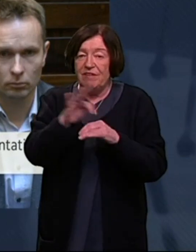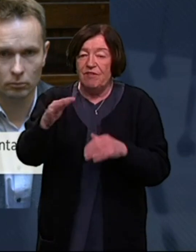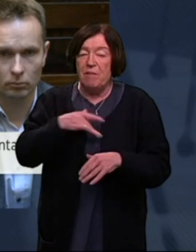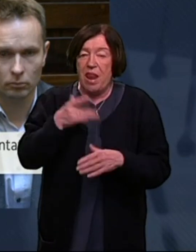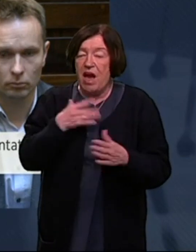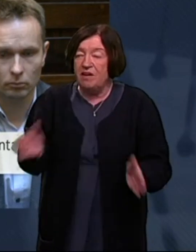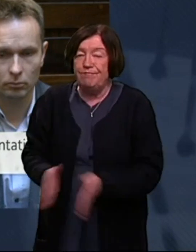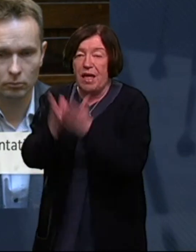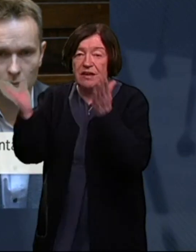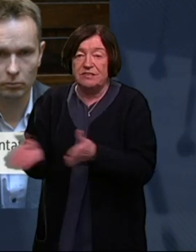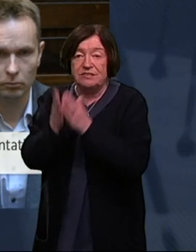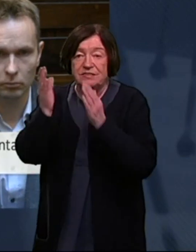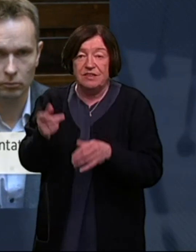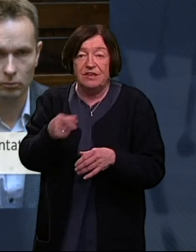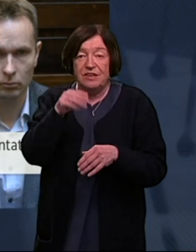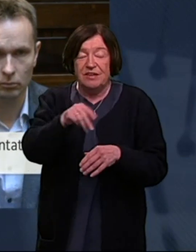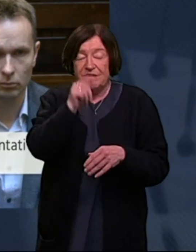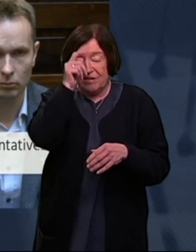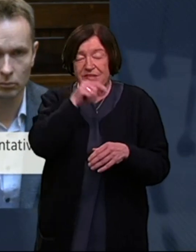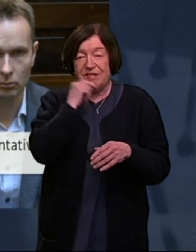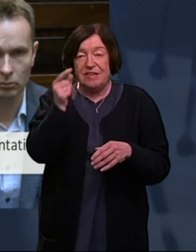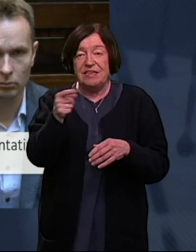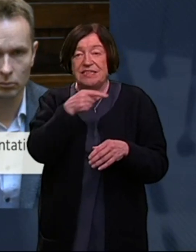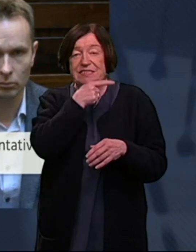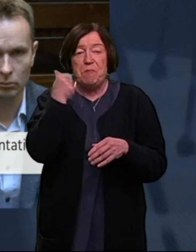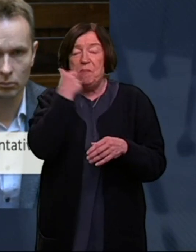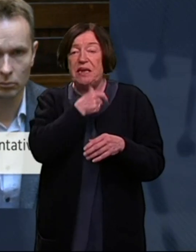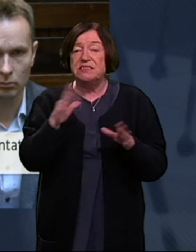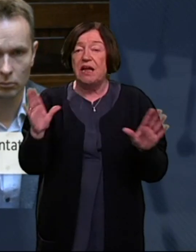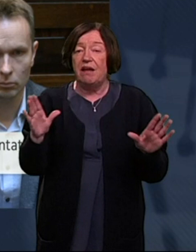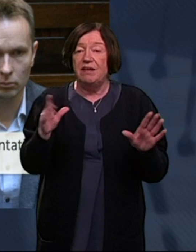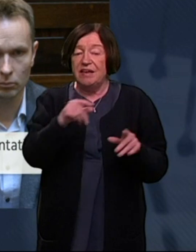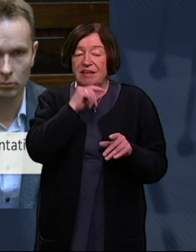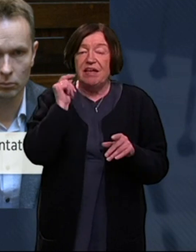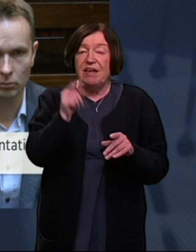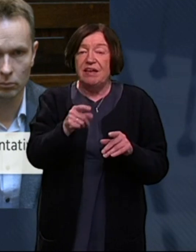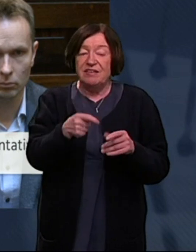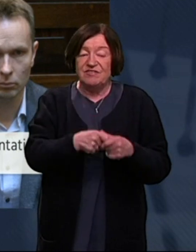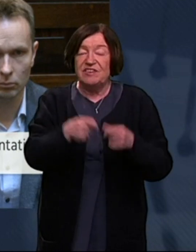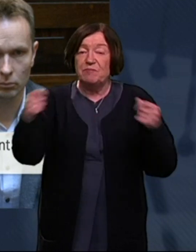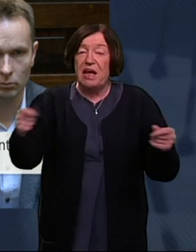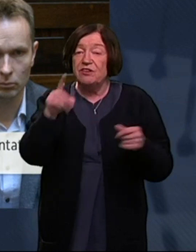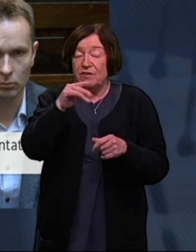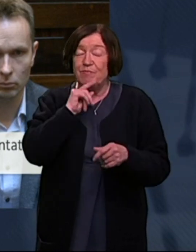The Taoiseach might call it simplistic to say these incidents have resulted from the expansion of dairy, but it is also basic maths.